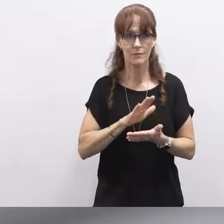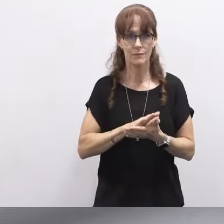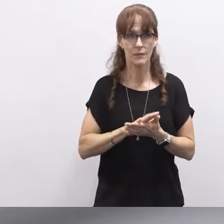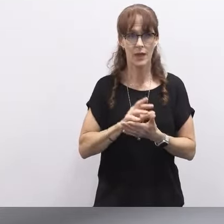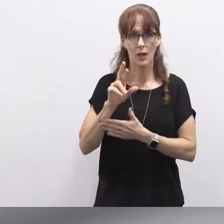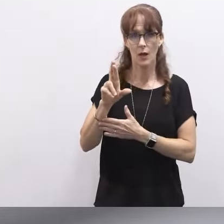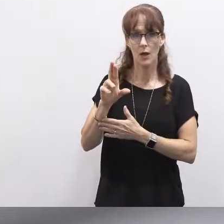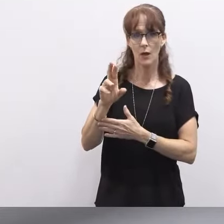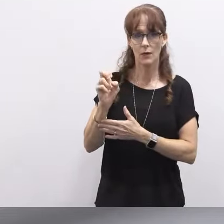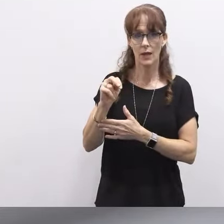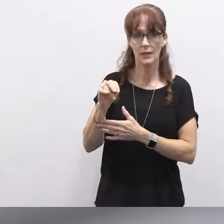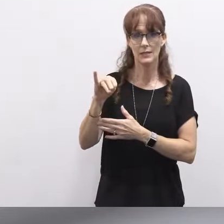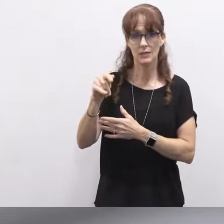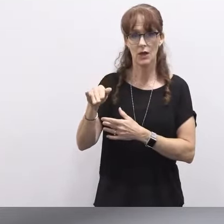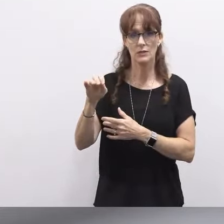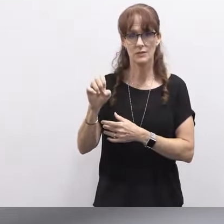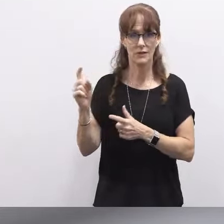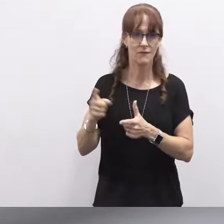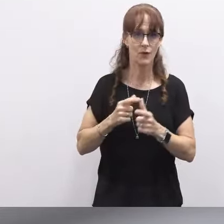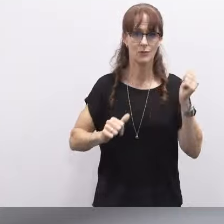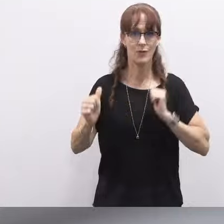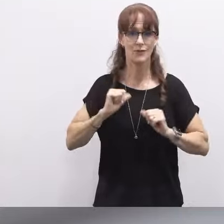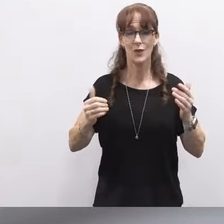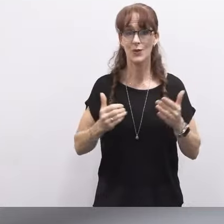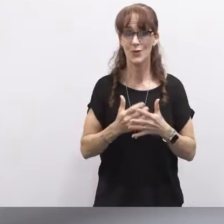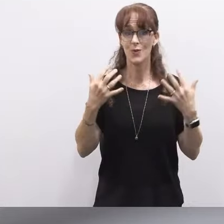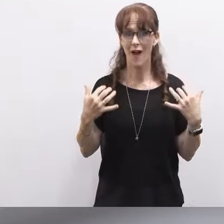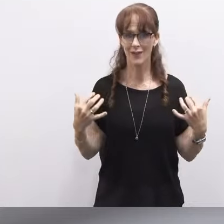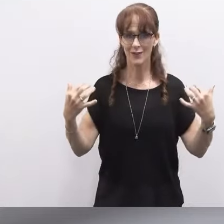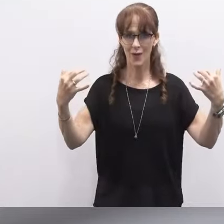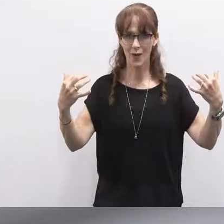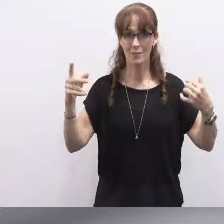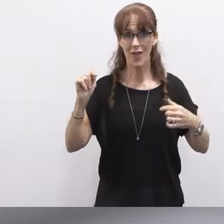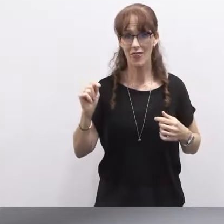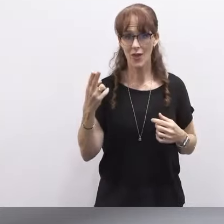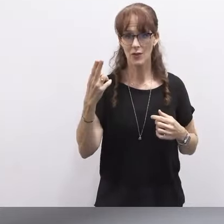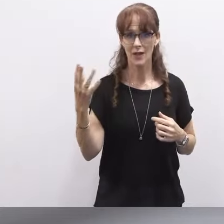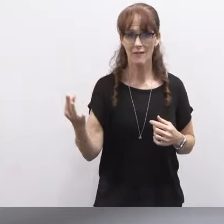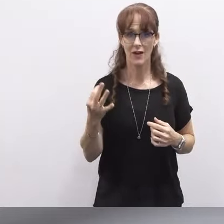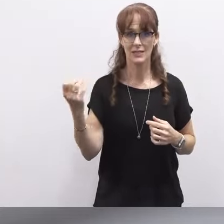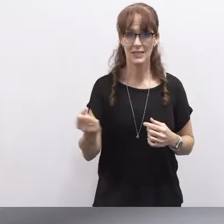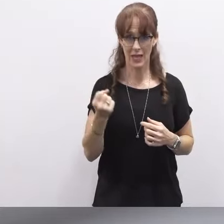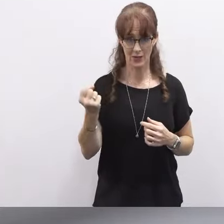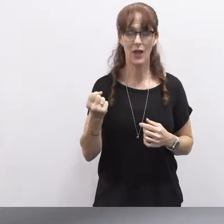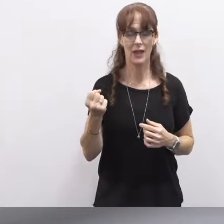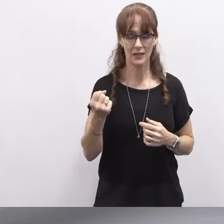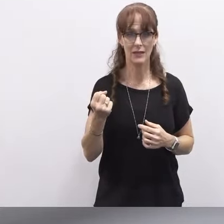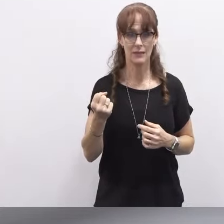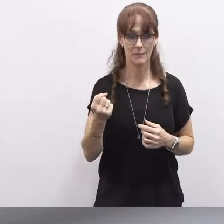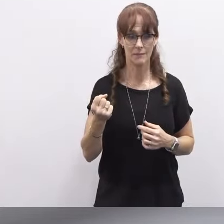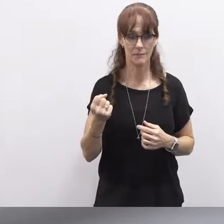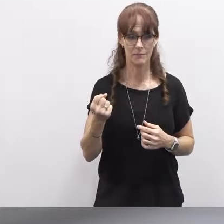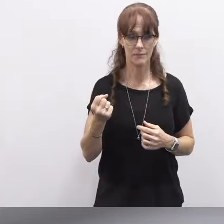will have its first performance in its new auditorium Thursday, Friday, Saturday, I would guess for board members,